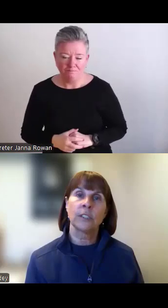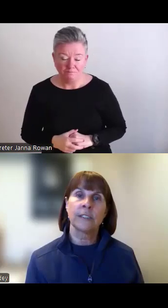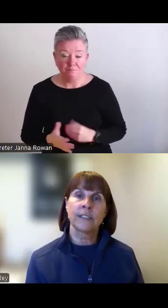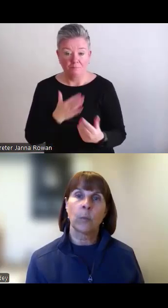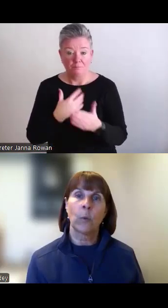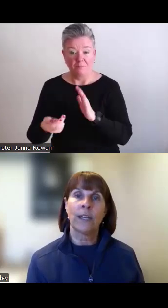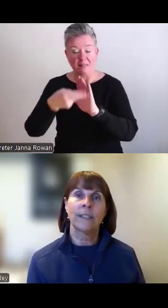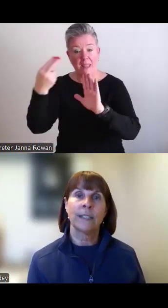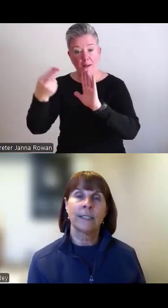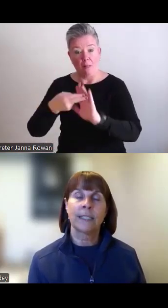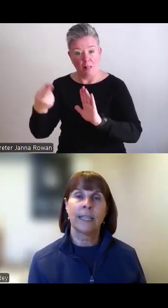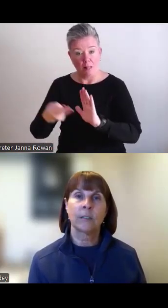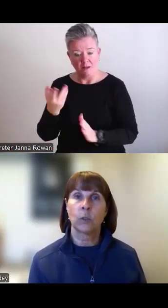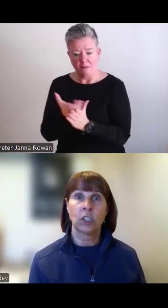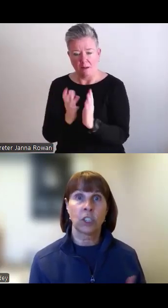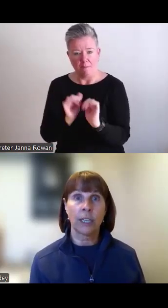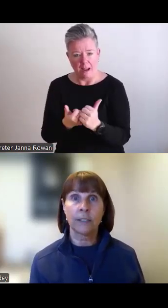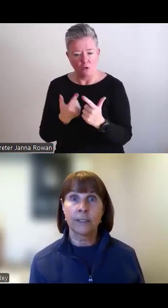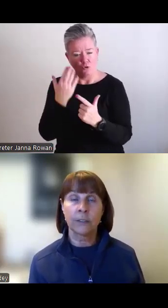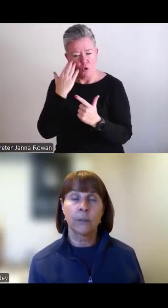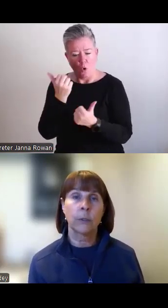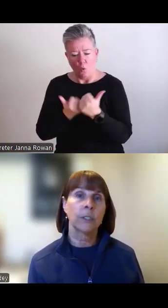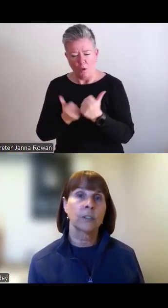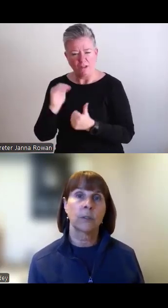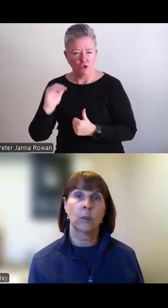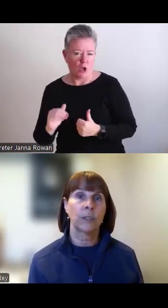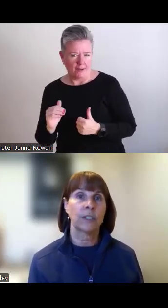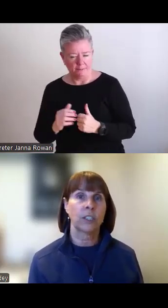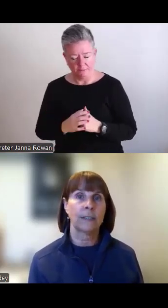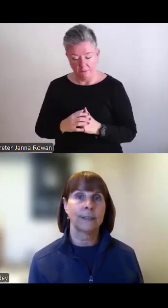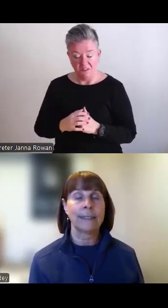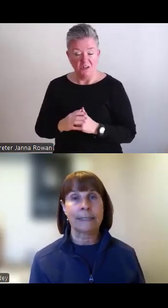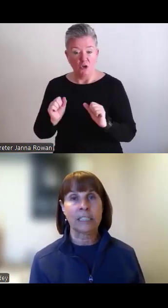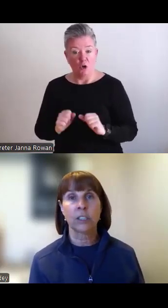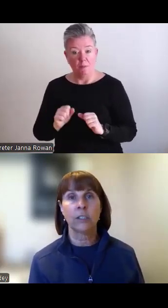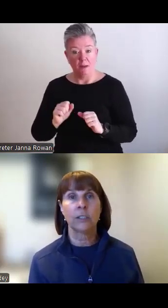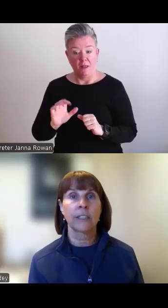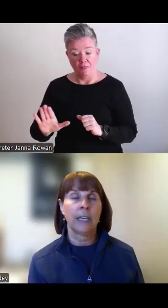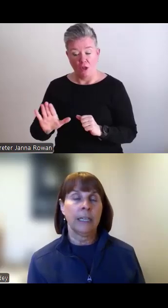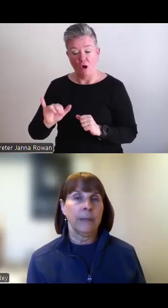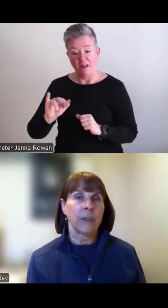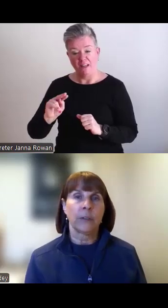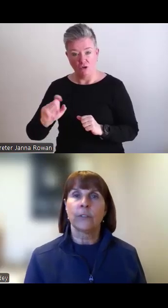folders in some way that indicates which child they're for. So it could be the child's initials,